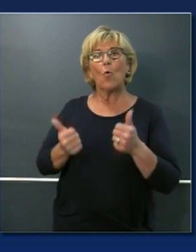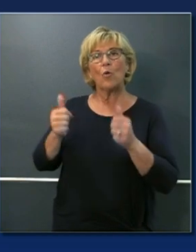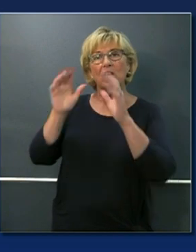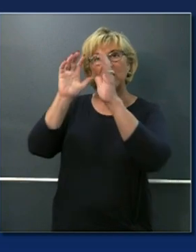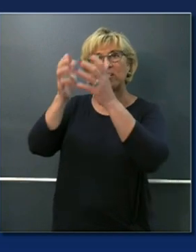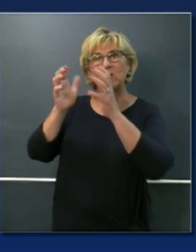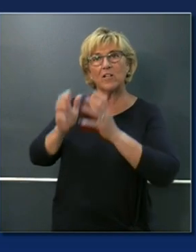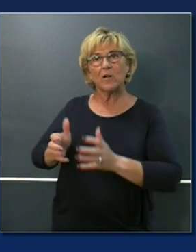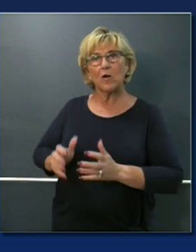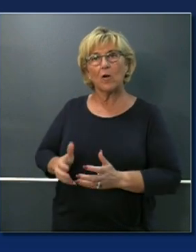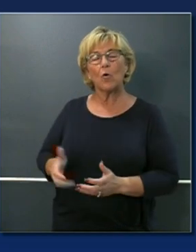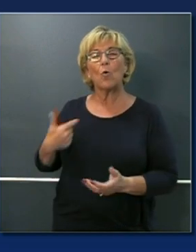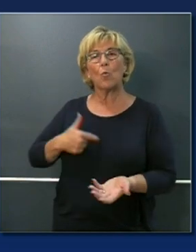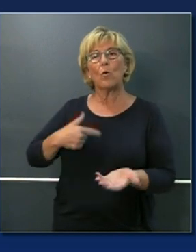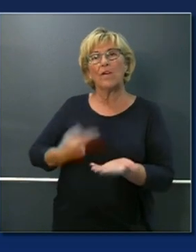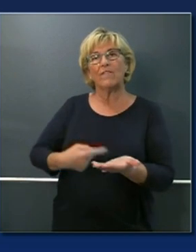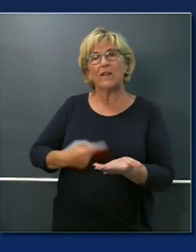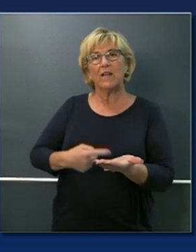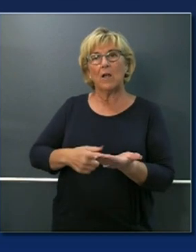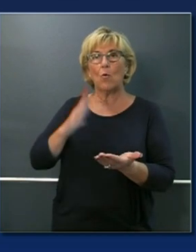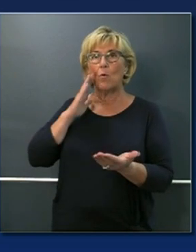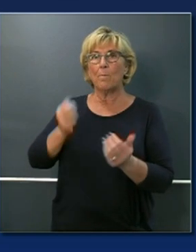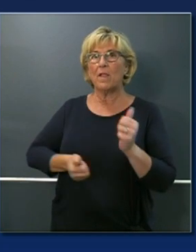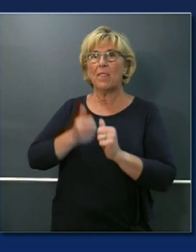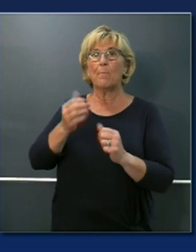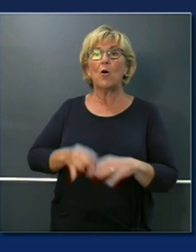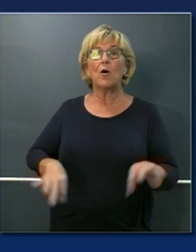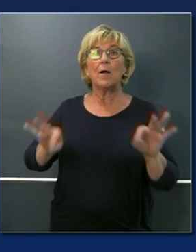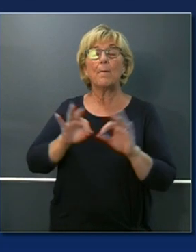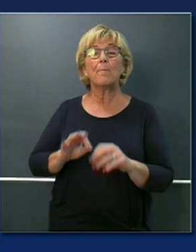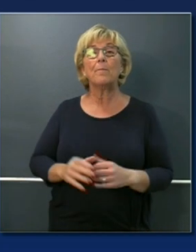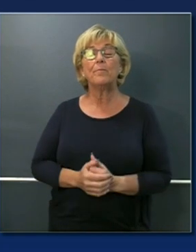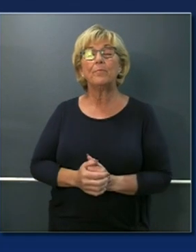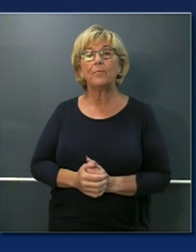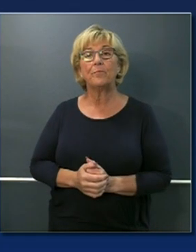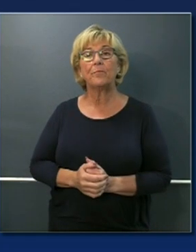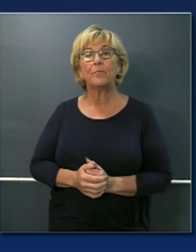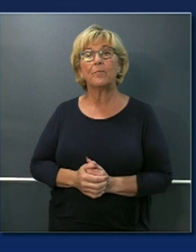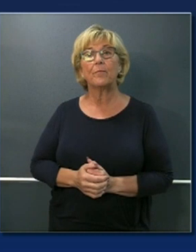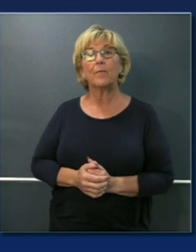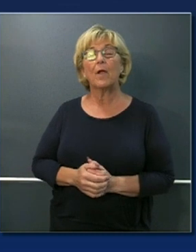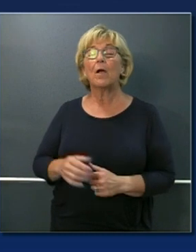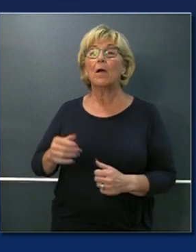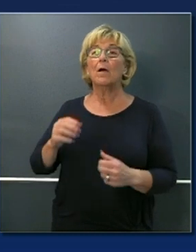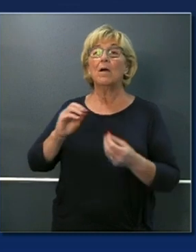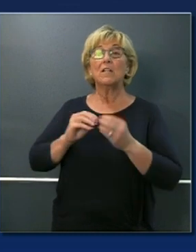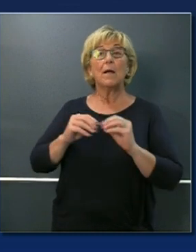THEY ARE NOT EXACTLY THE SAME AND I WANT TO SHARE WITH YOU